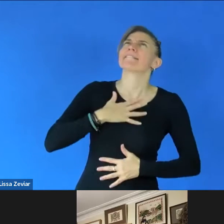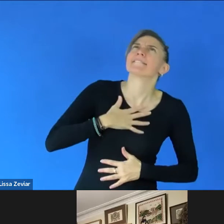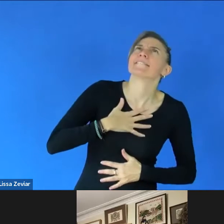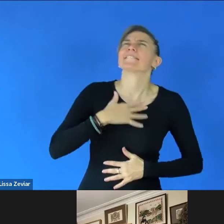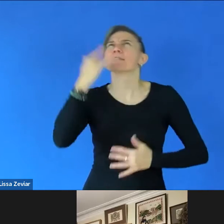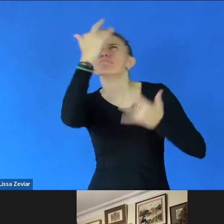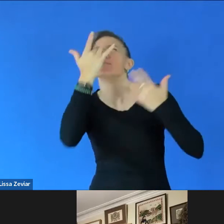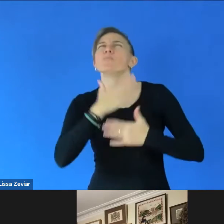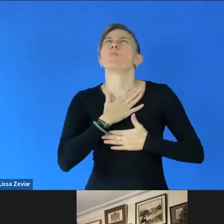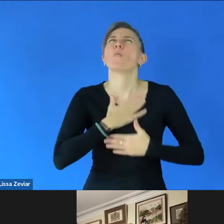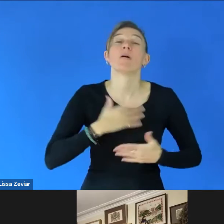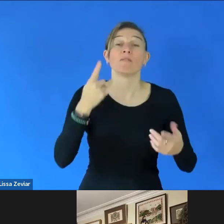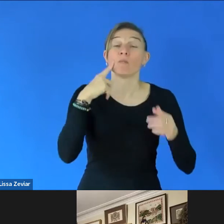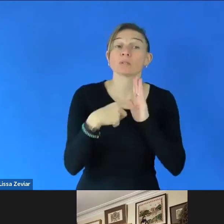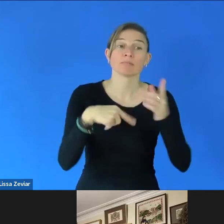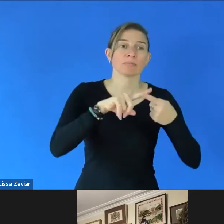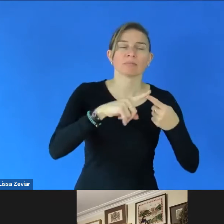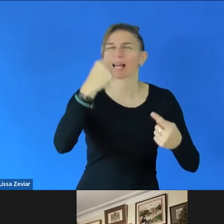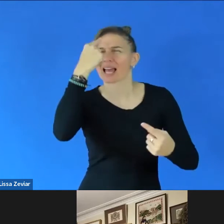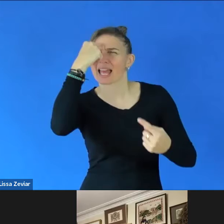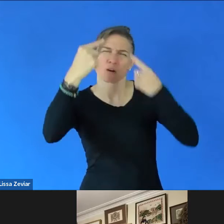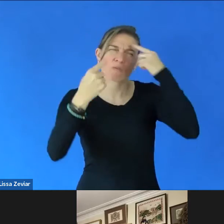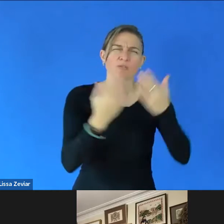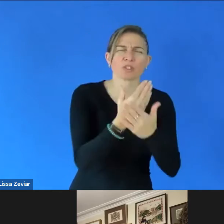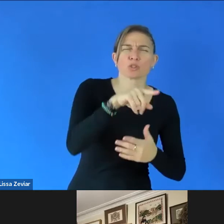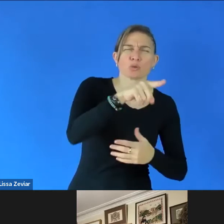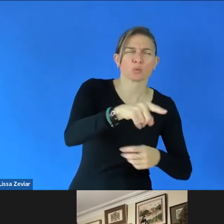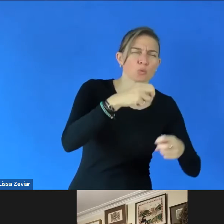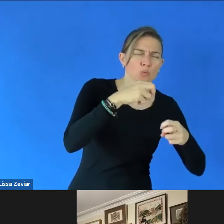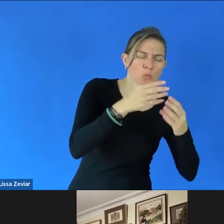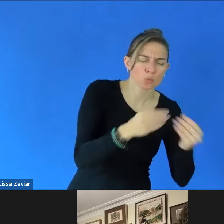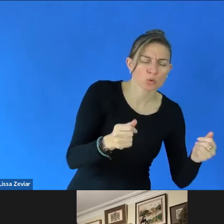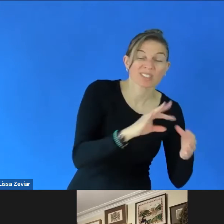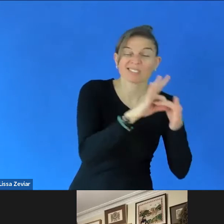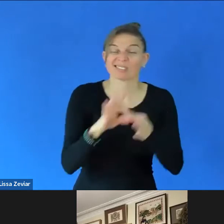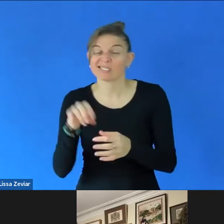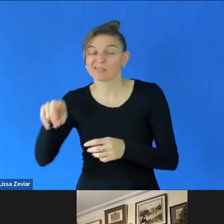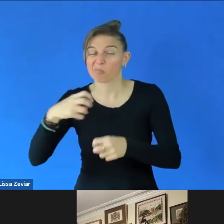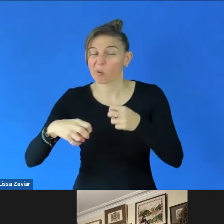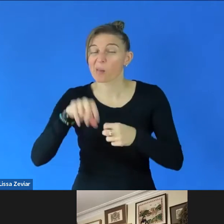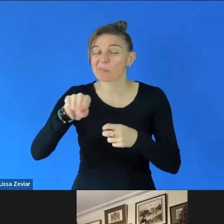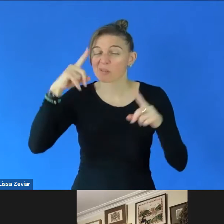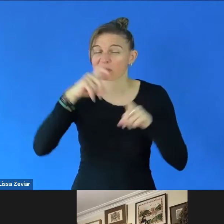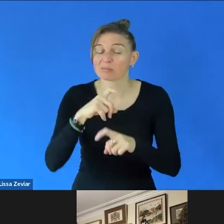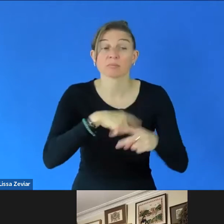It was about innovative solutions to complex problems. Looking at sustainable solutions.